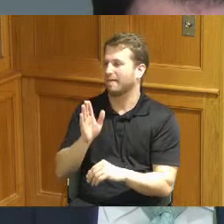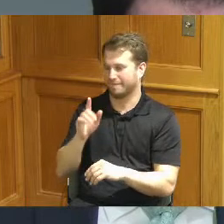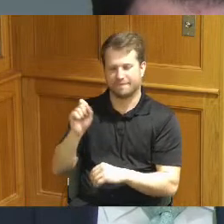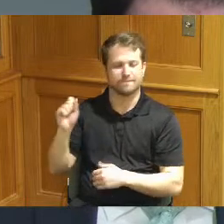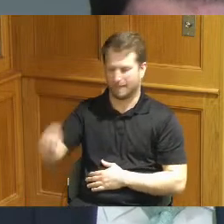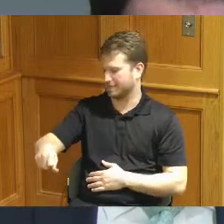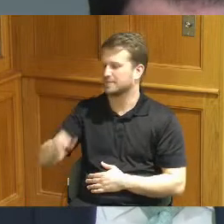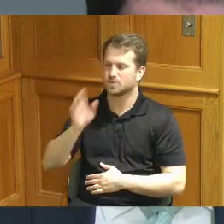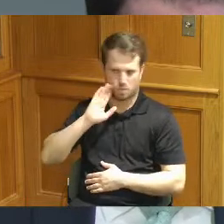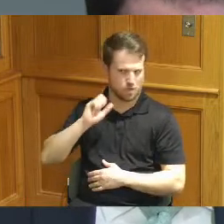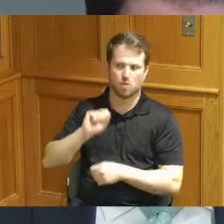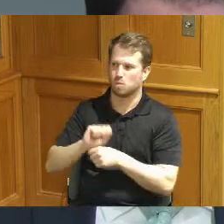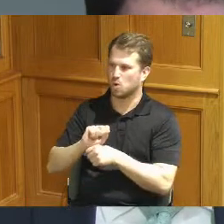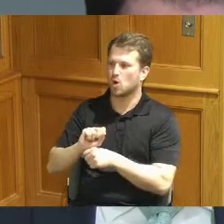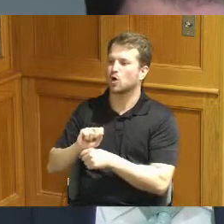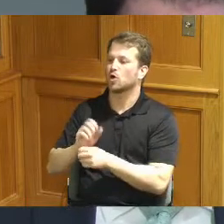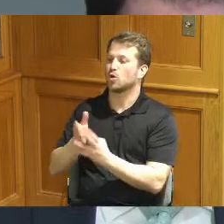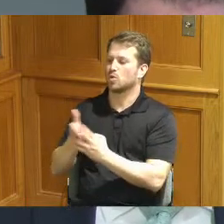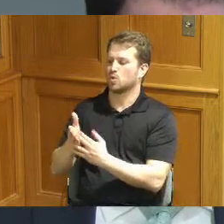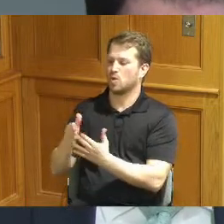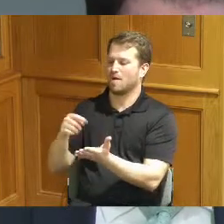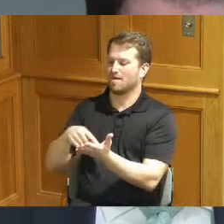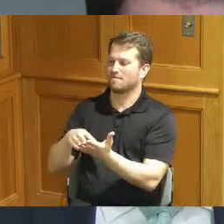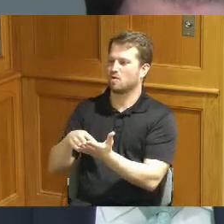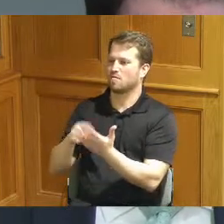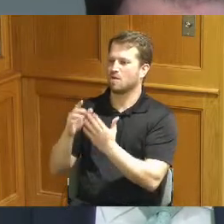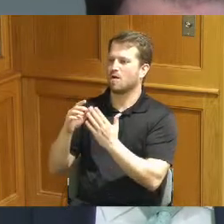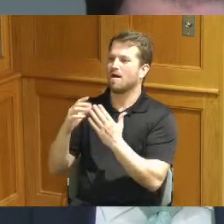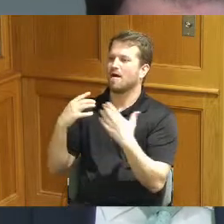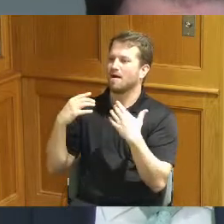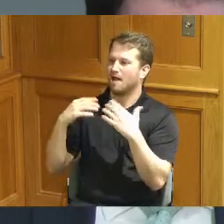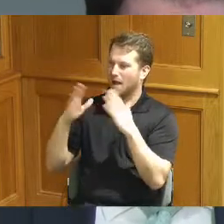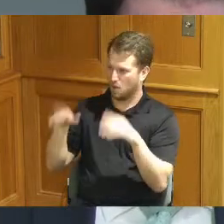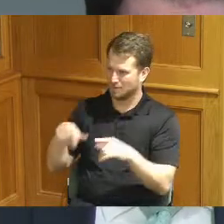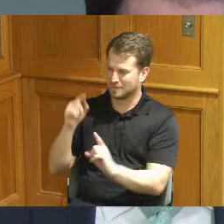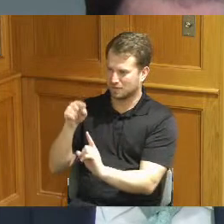through the affordable housing our RFP that we're putting together with CDF to make sure